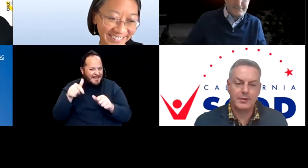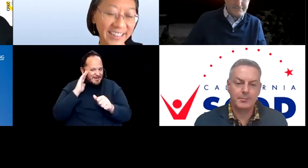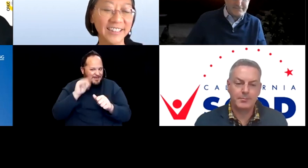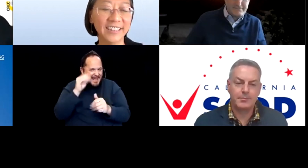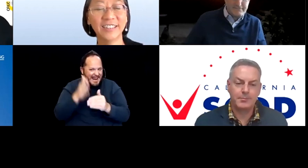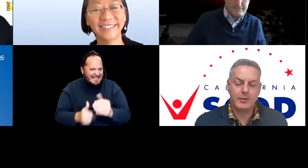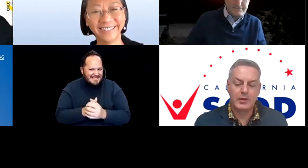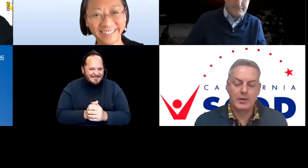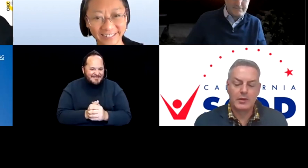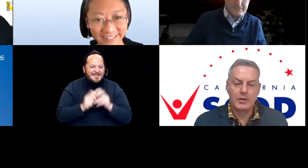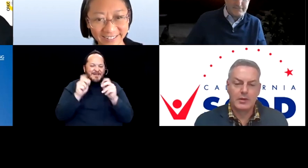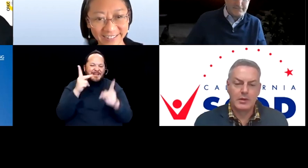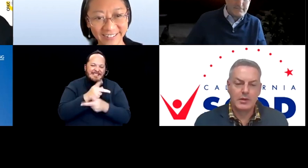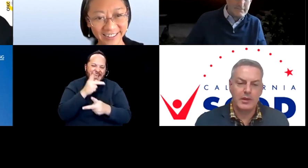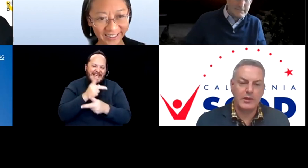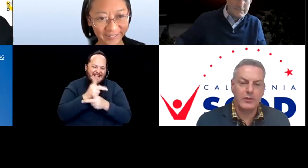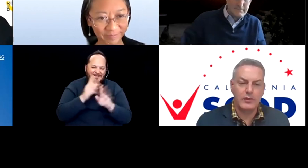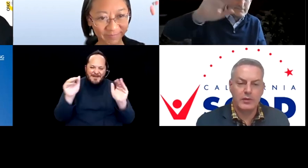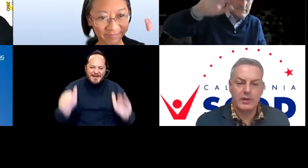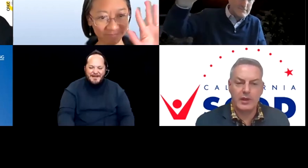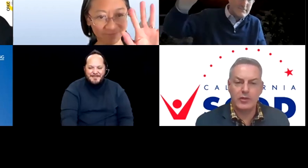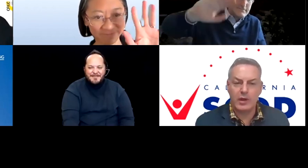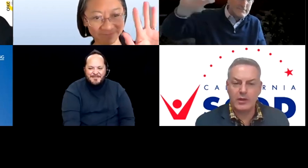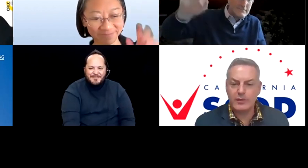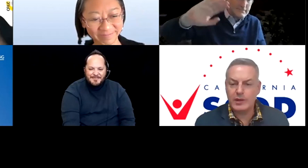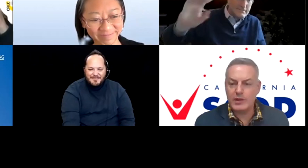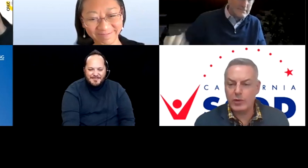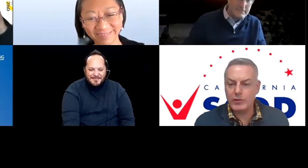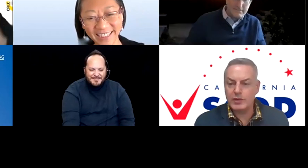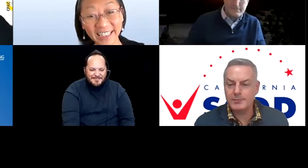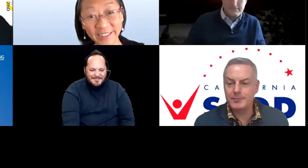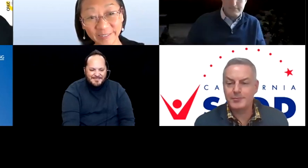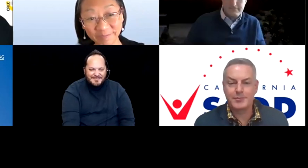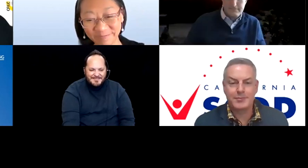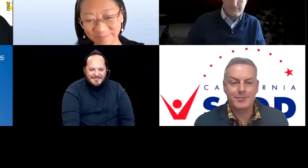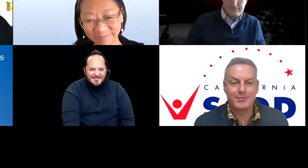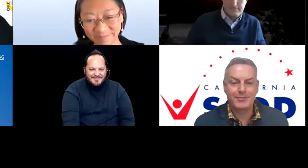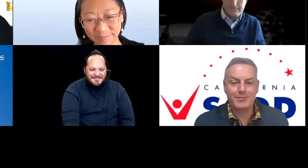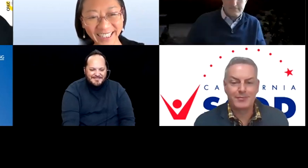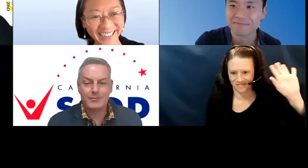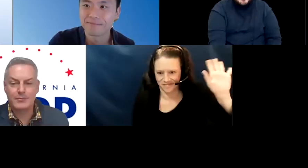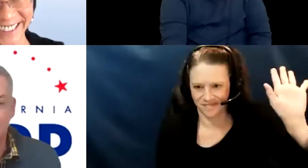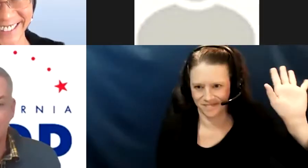[Susan] Okay. Take care everybody - Thank you. Thank you Susan. Thank you DREDF. Thank you for hosting. Thank you. - Goodbye. Bye.